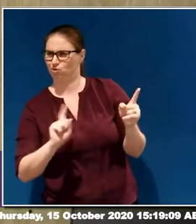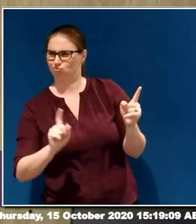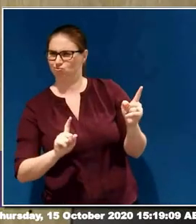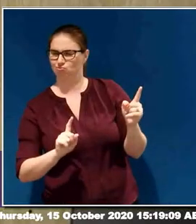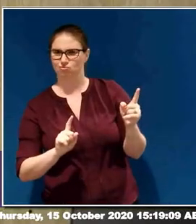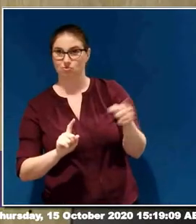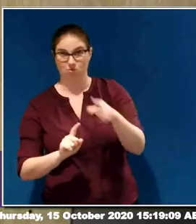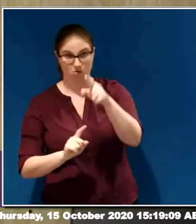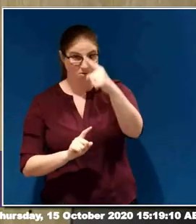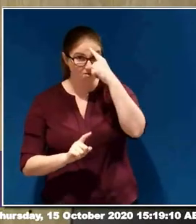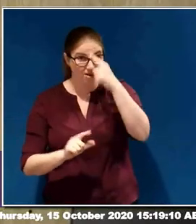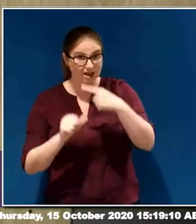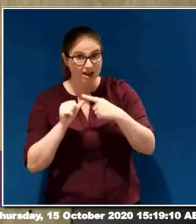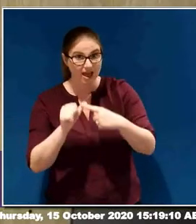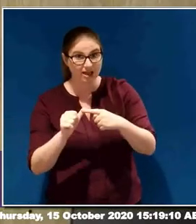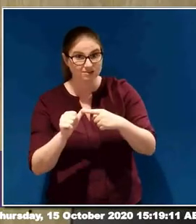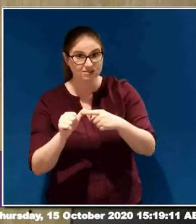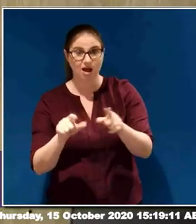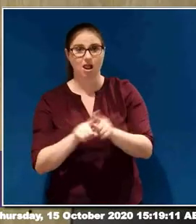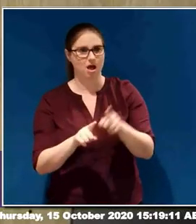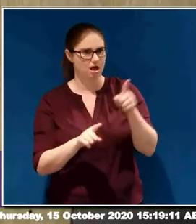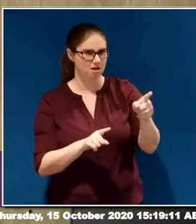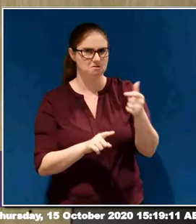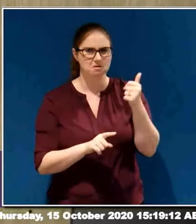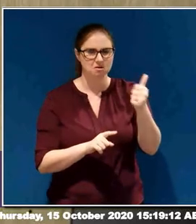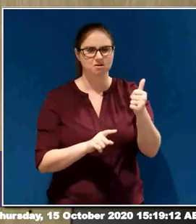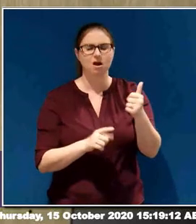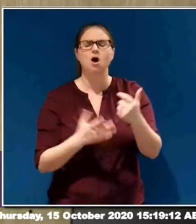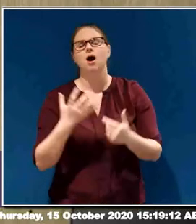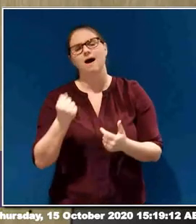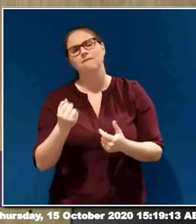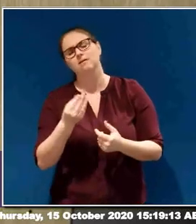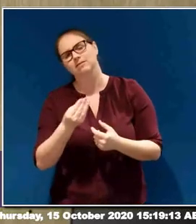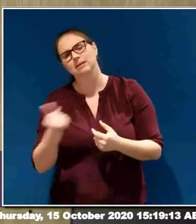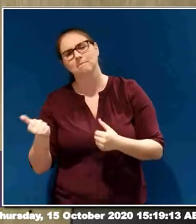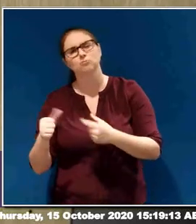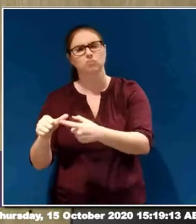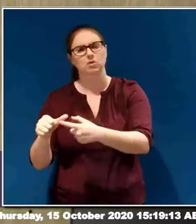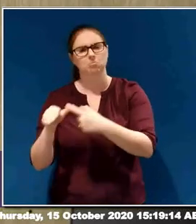There were a few responses like that but the majority said teachers who